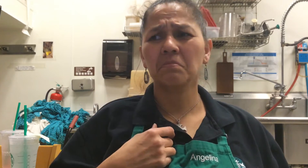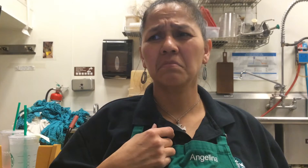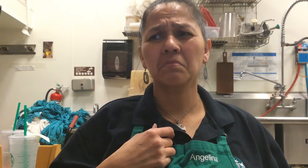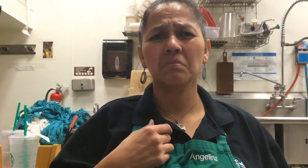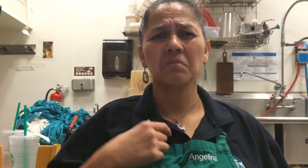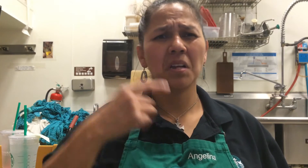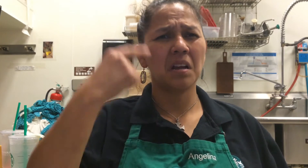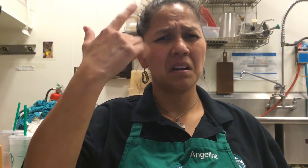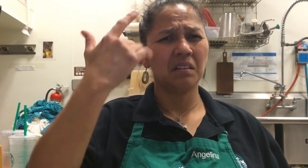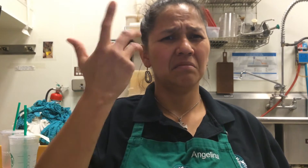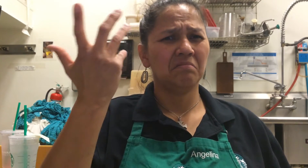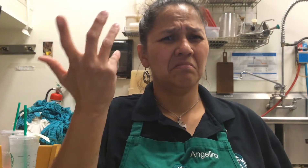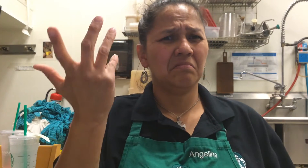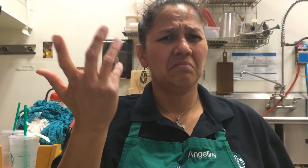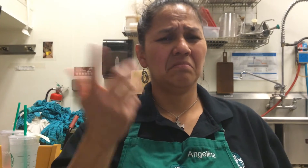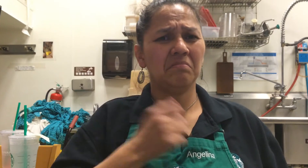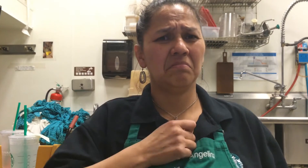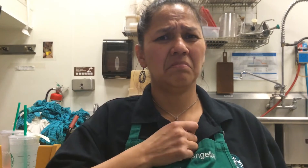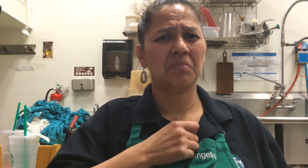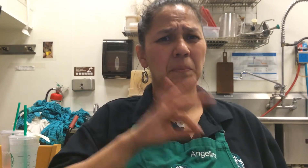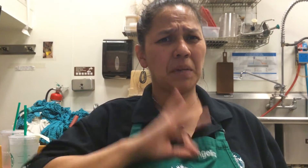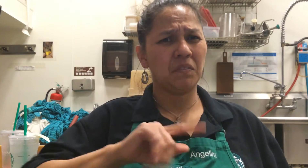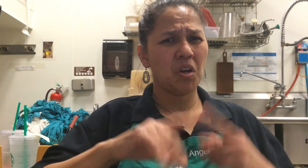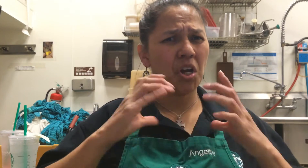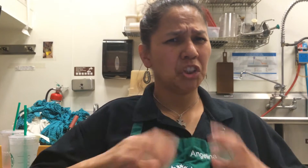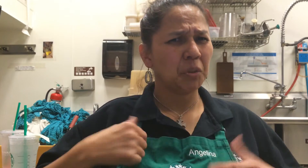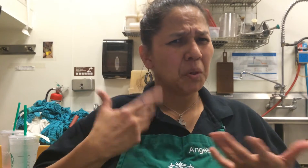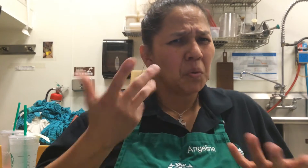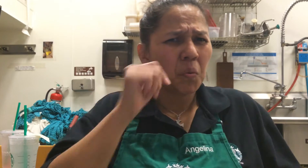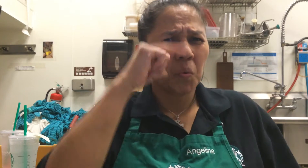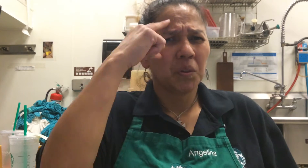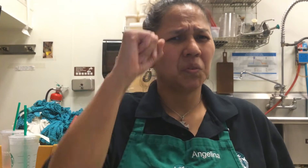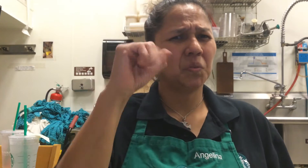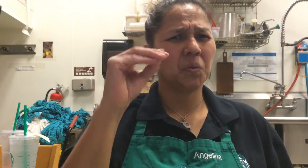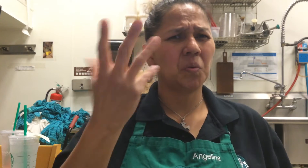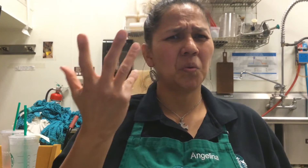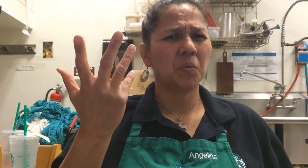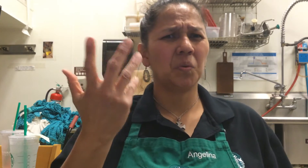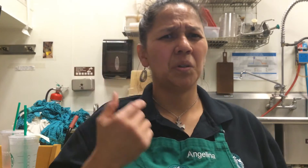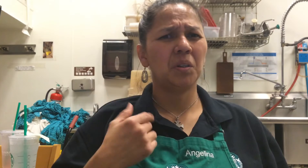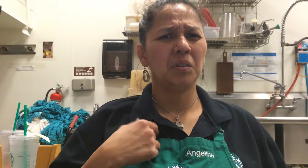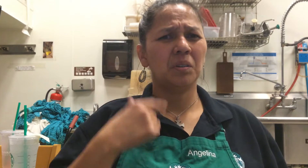I don't think so. Is it beneficial for the customers? I don't think so.